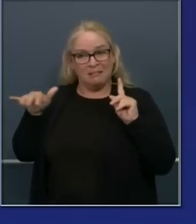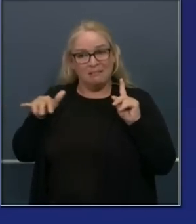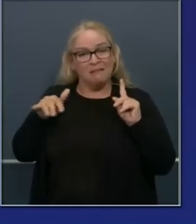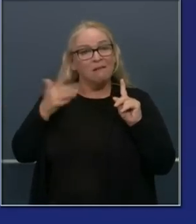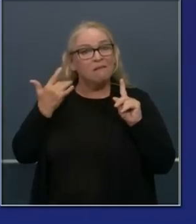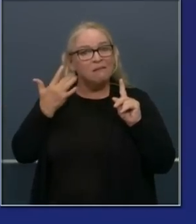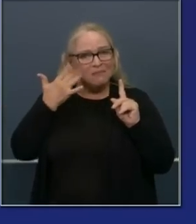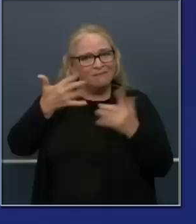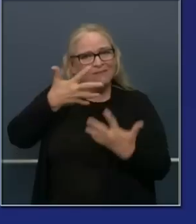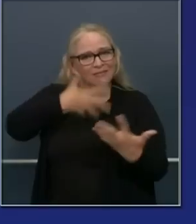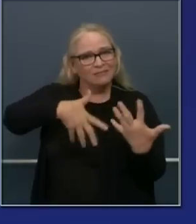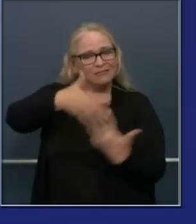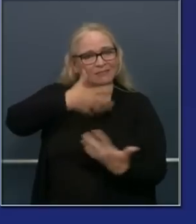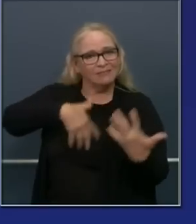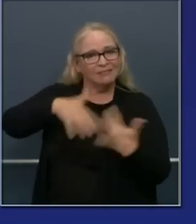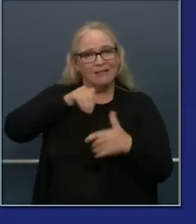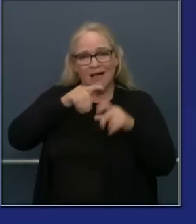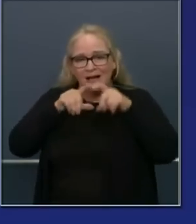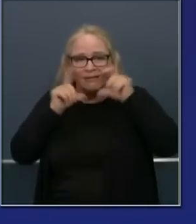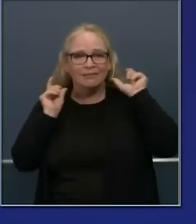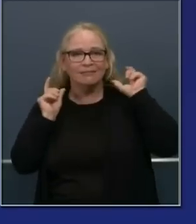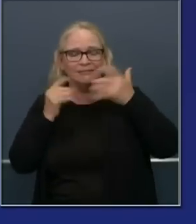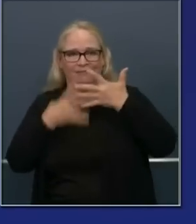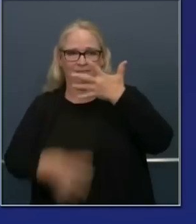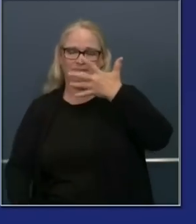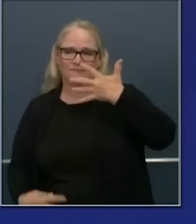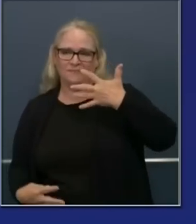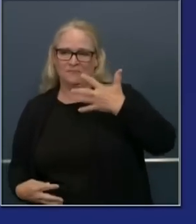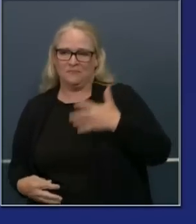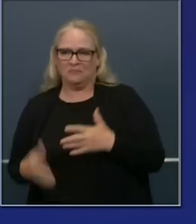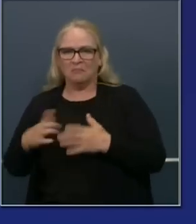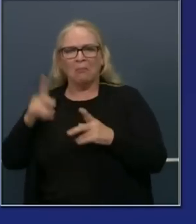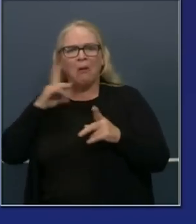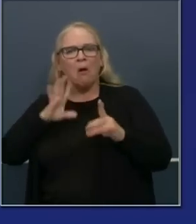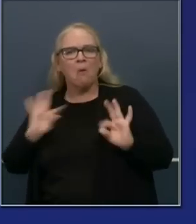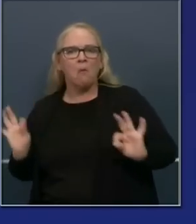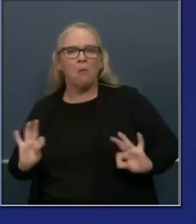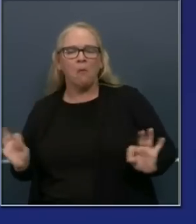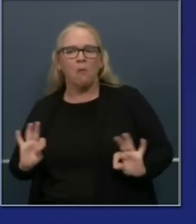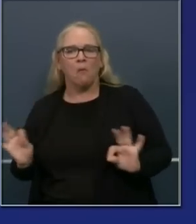TWO AND A HALF PEOPLE START MING WITH OTHERS AND NOW THERE'S OVER 400 PEOPLE THAT